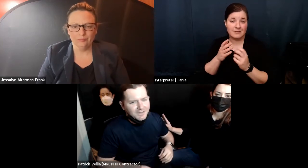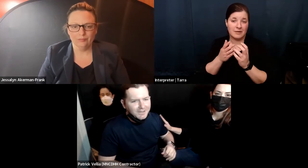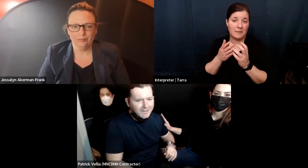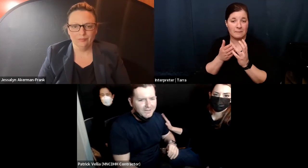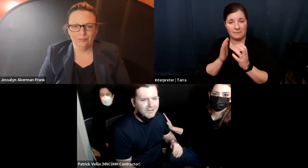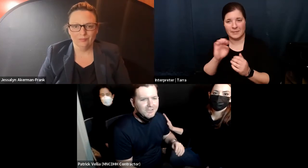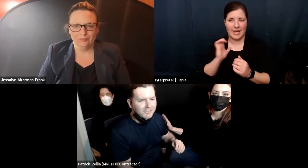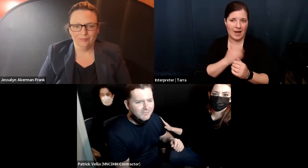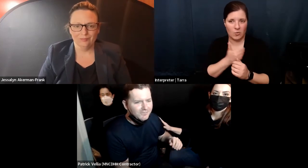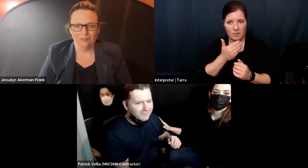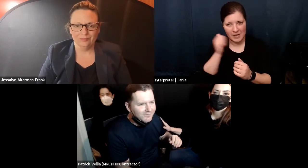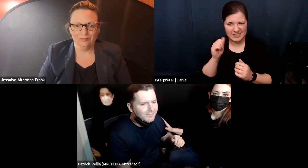So if you can incorporate it, the remote SSP, quote, unquote, can provide the P.T., environmental